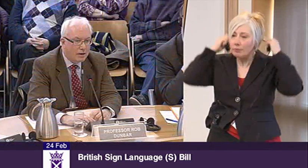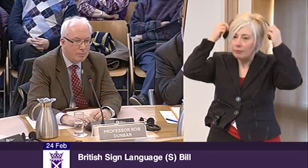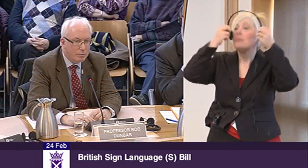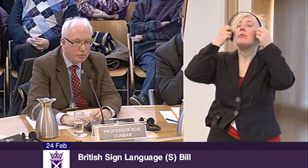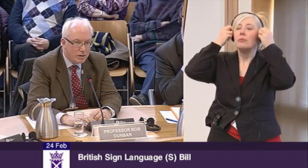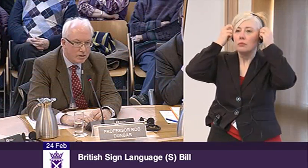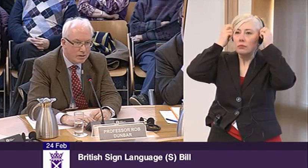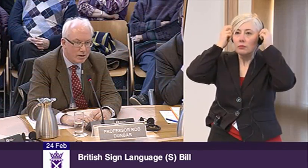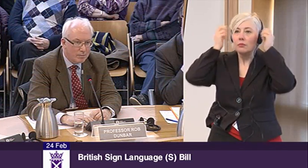to Brussels.